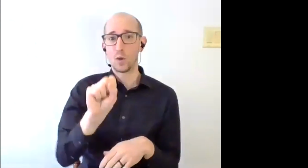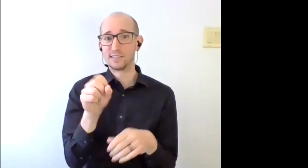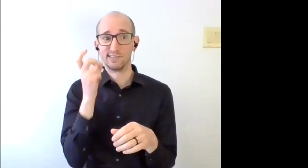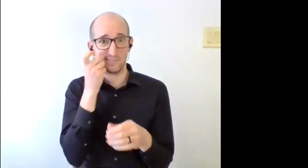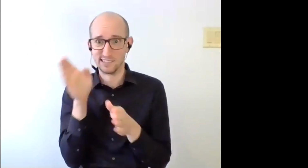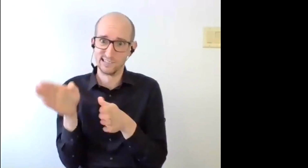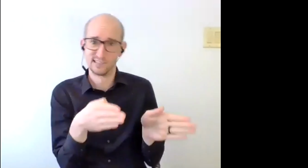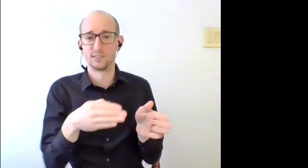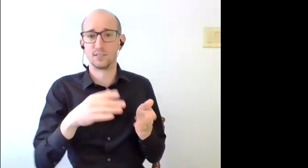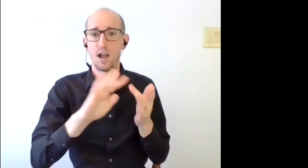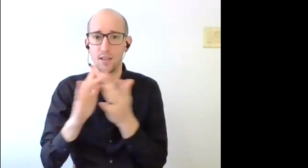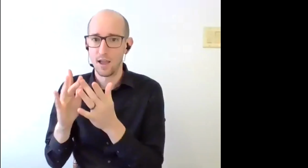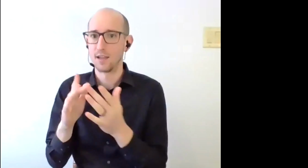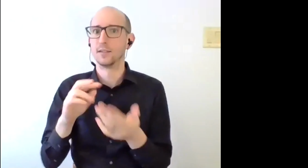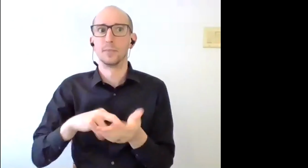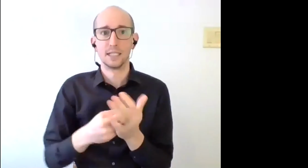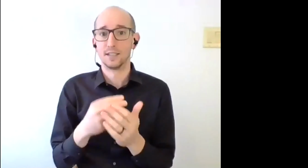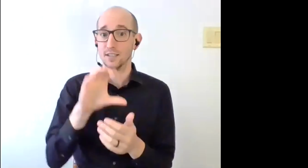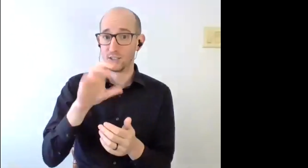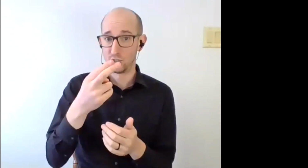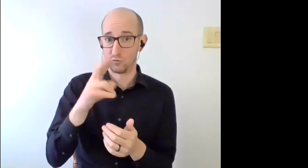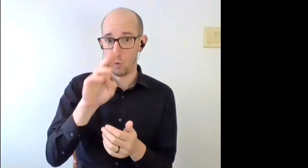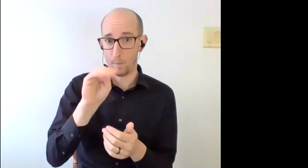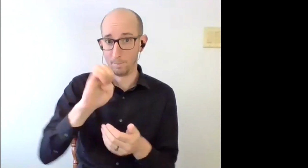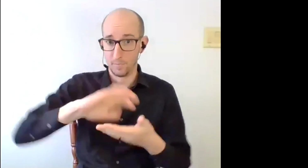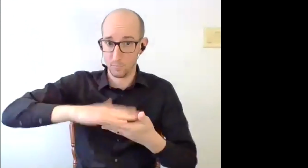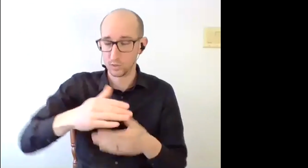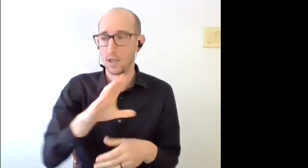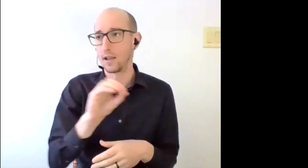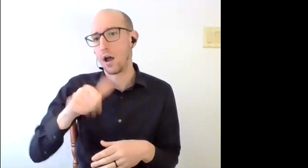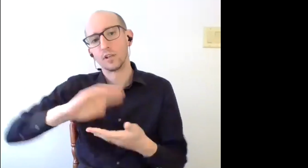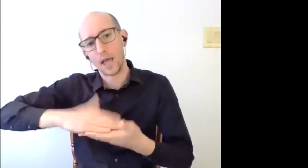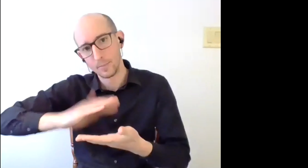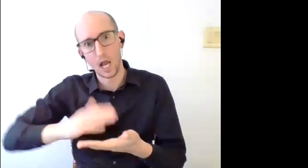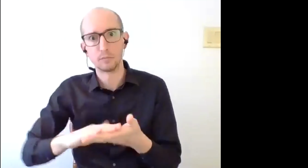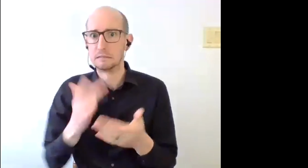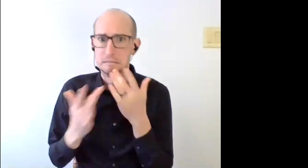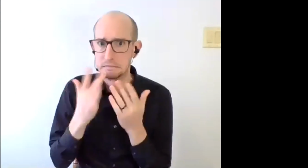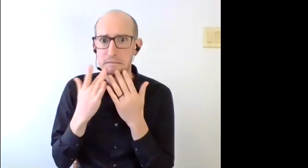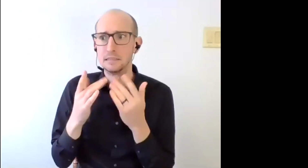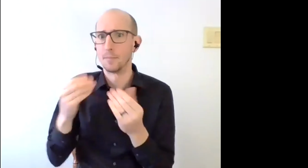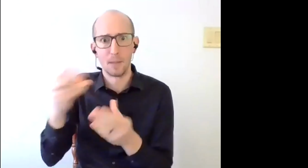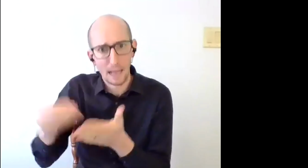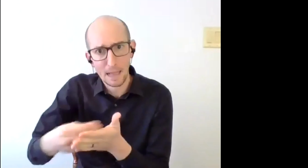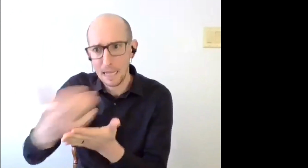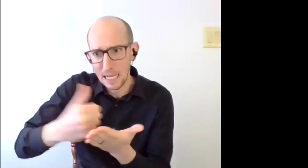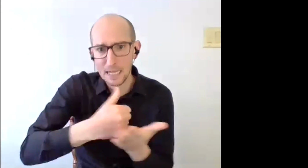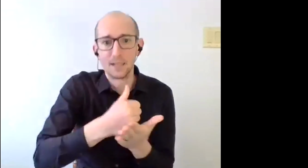though because of every college in the country going to on-line, the availability of chrome books